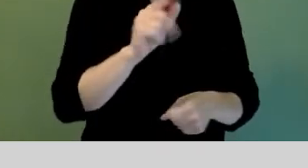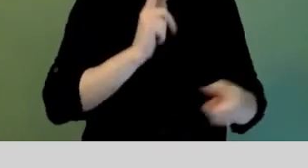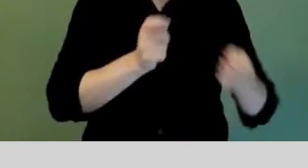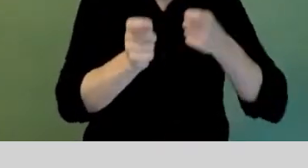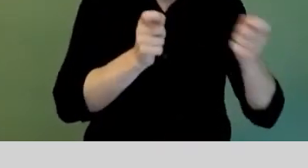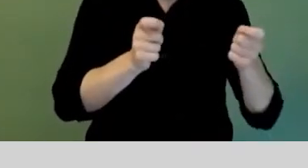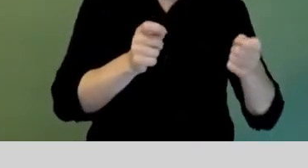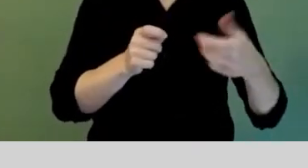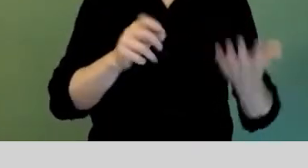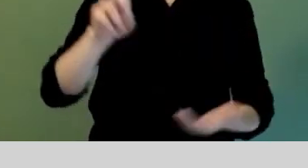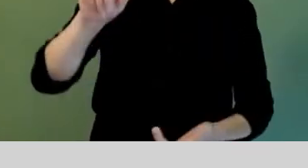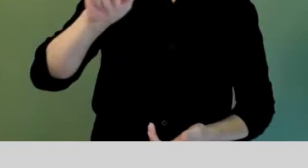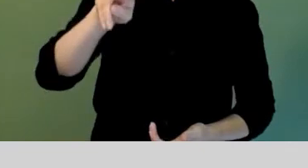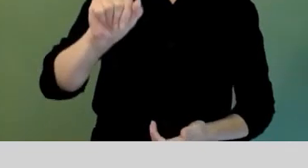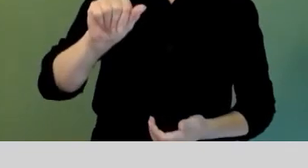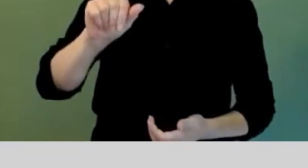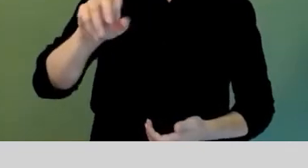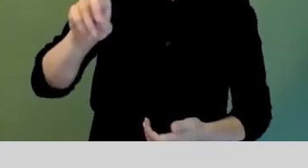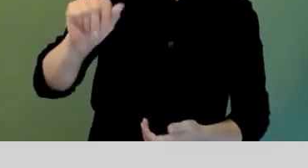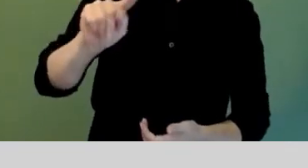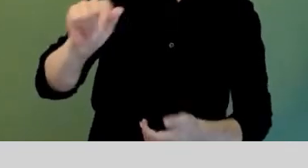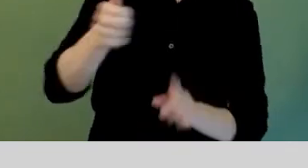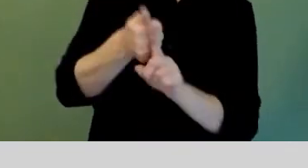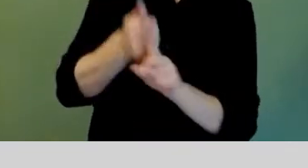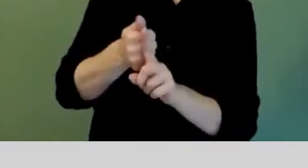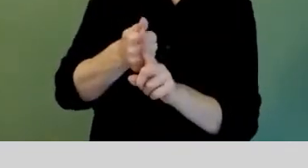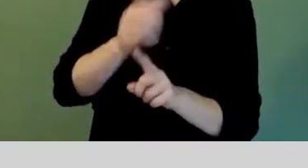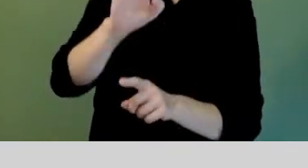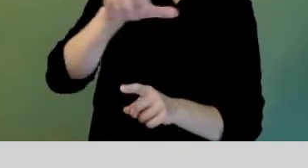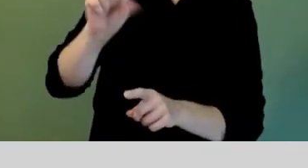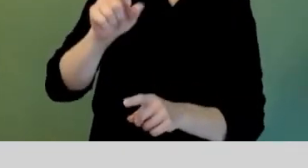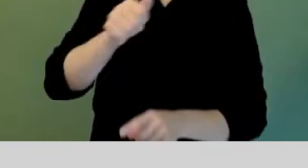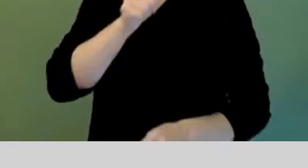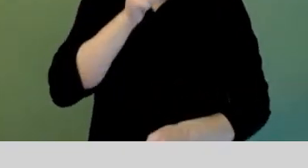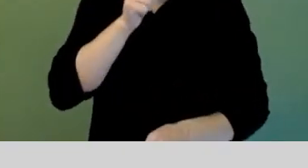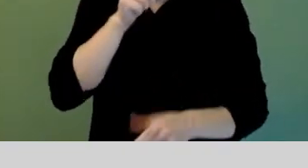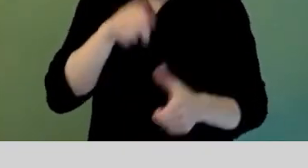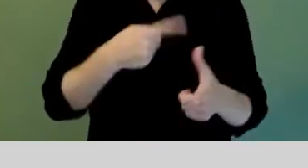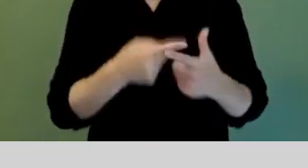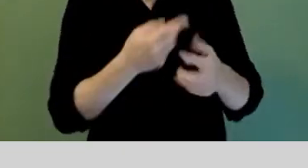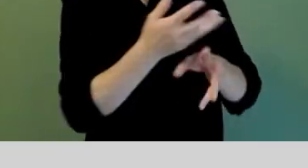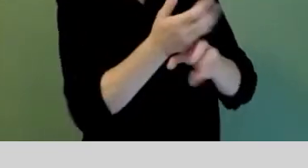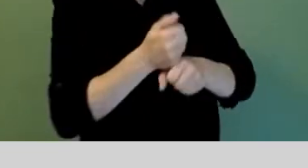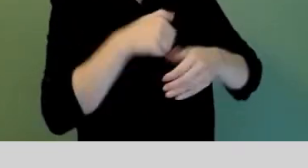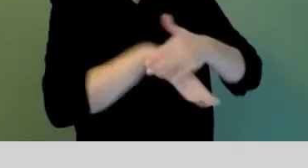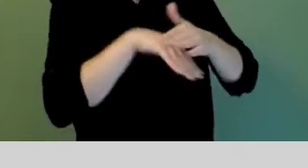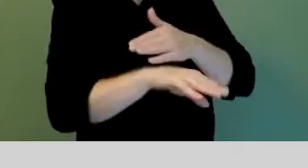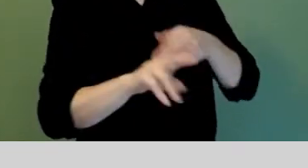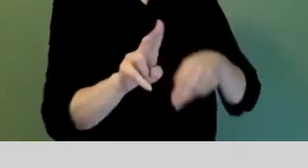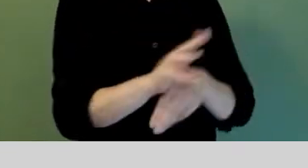and then you get their access using a method. And then if you need to change an implementation detail, you just change the method